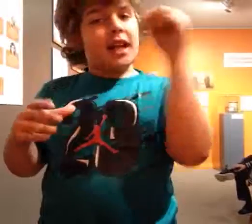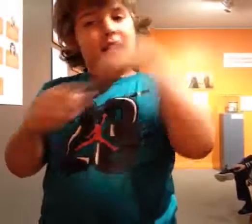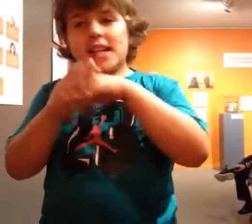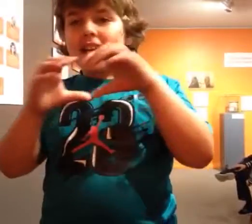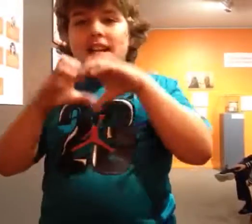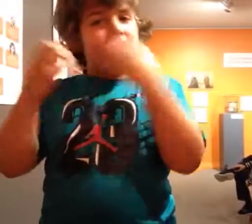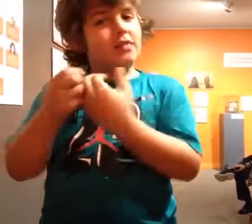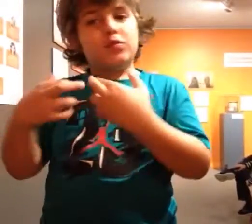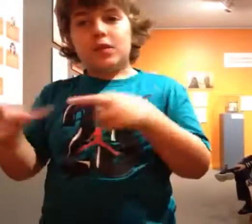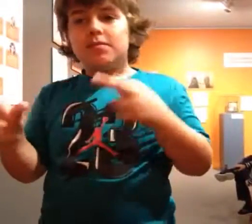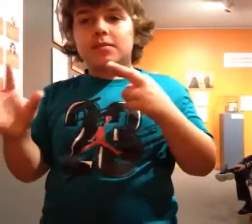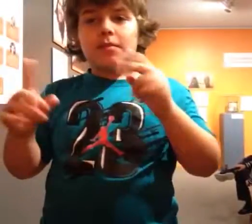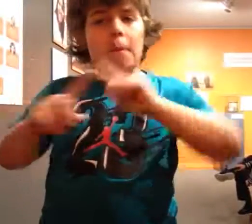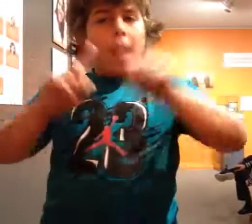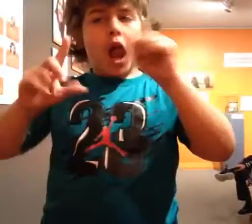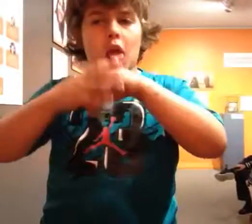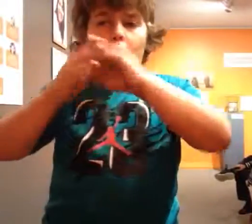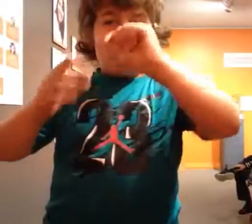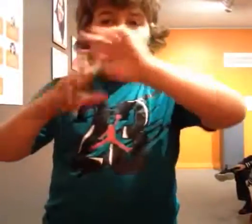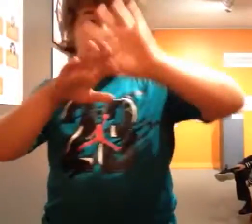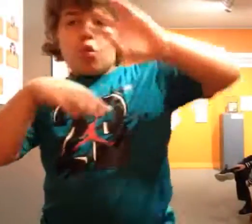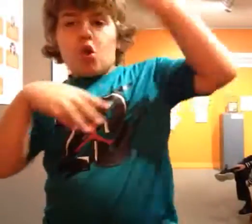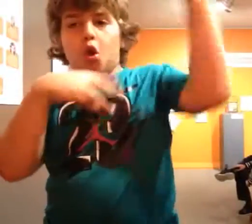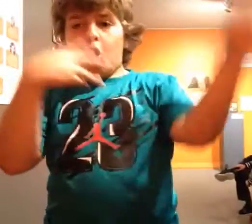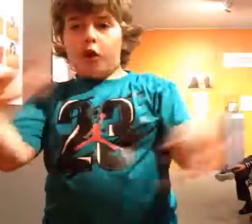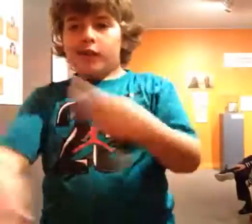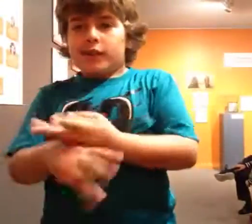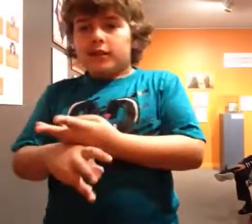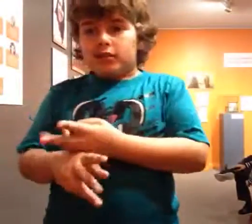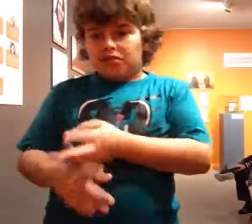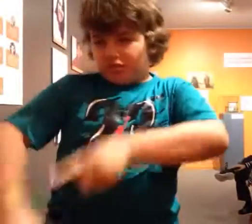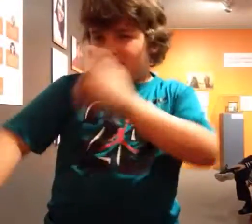Not in the classroom, but in the world.